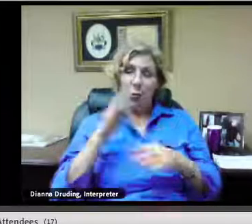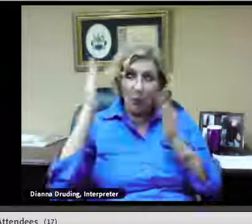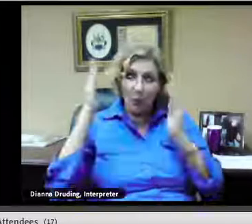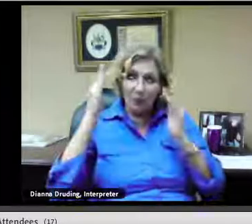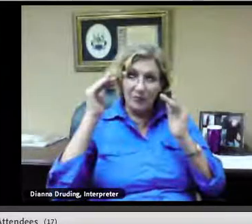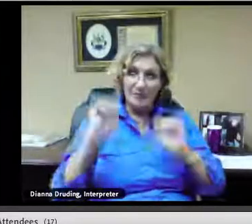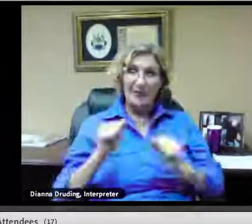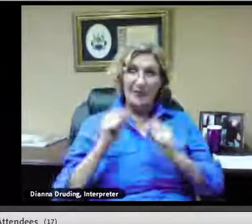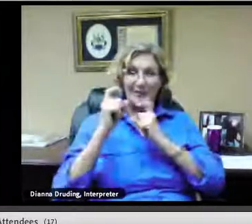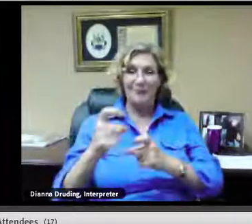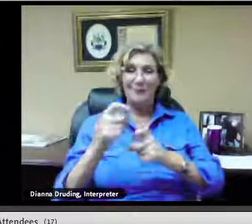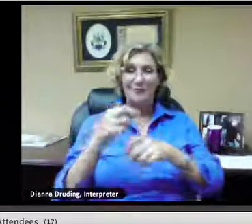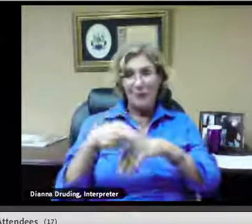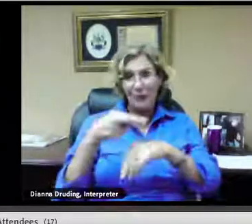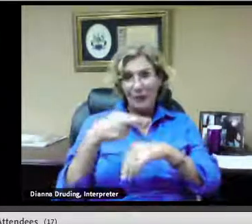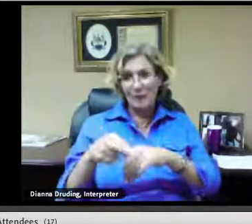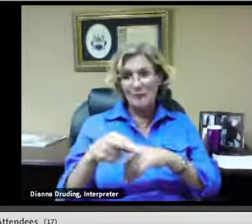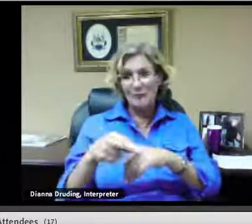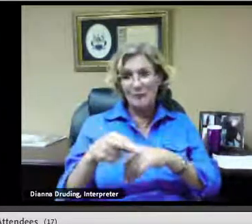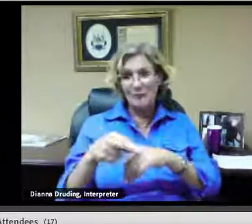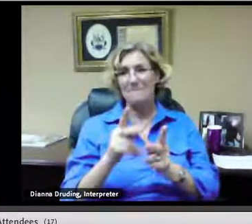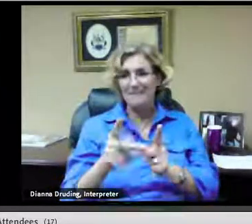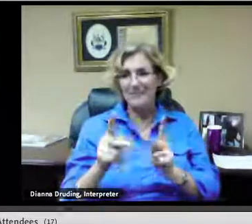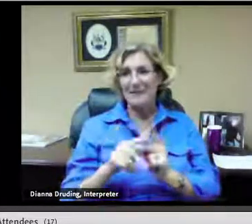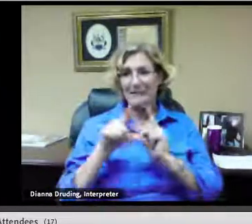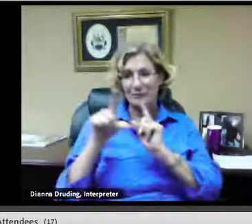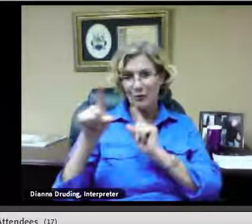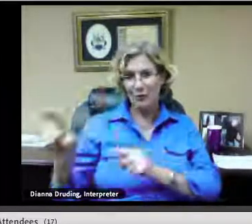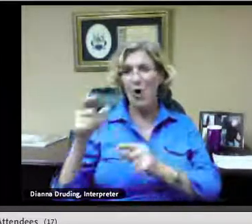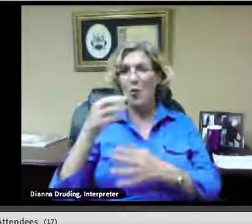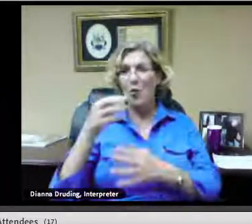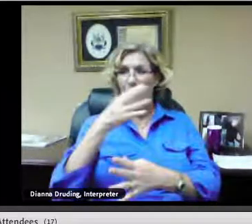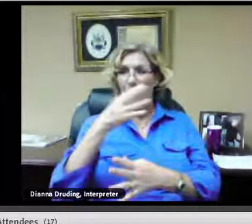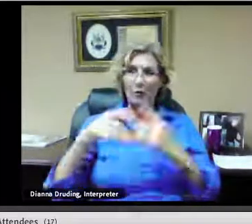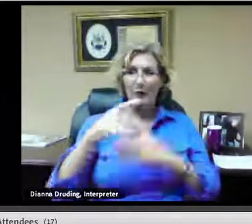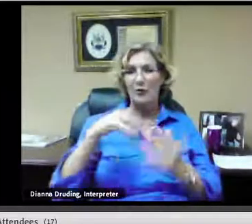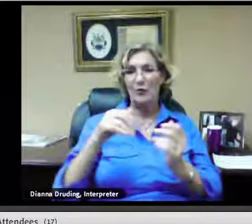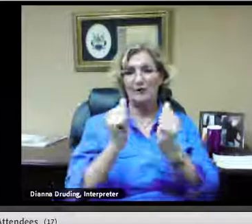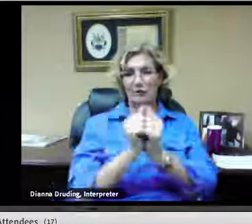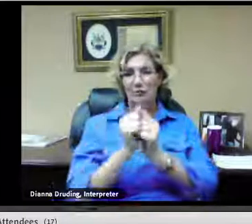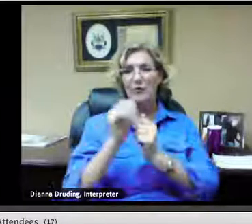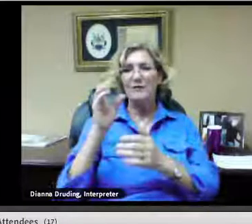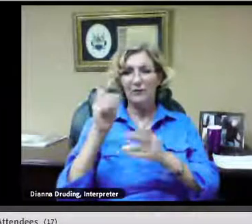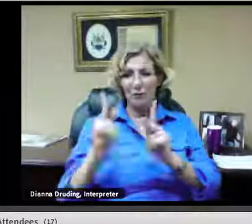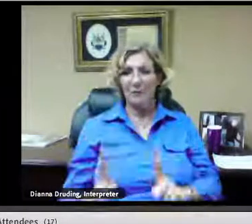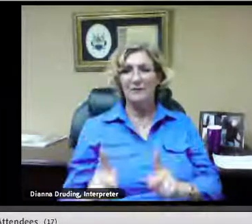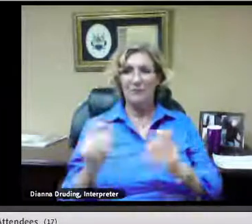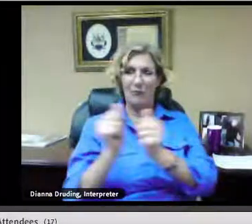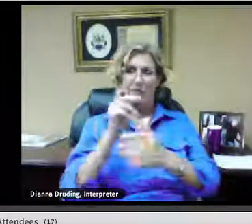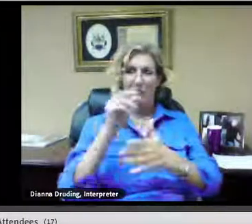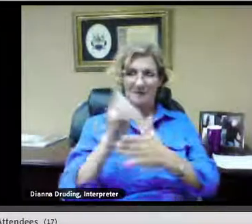with disabilities and employees. So first of all, some assumptions. Okay?